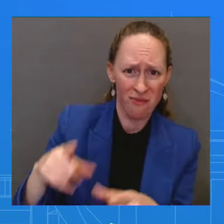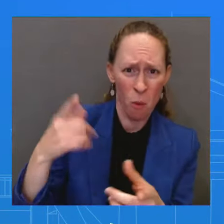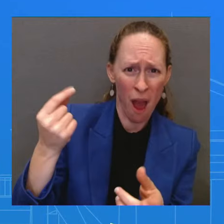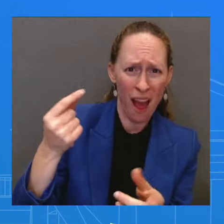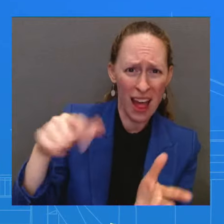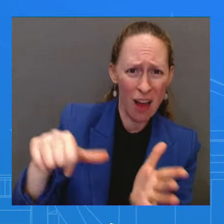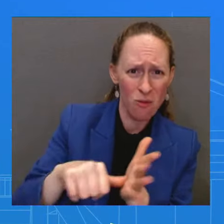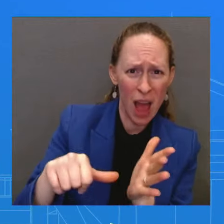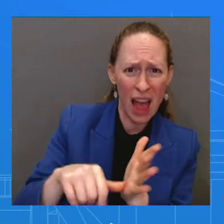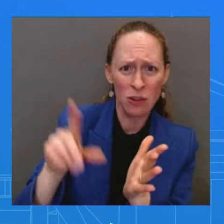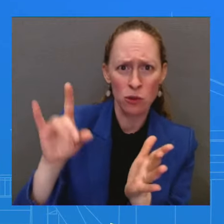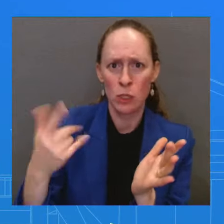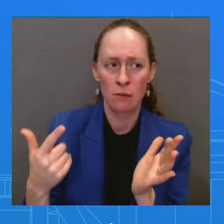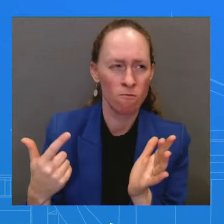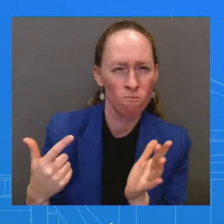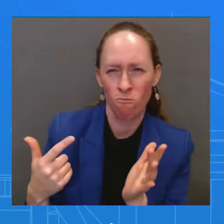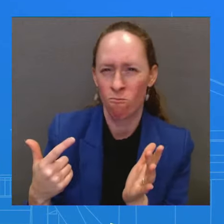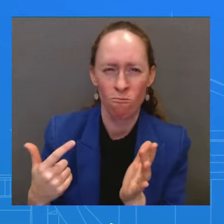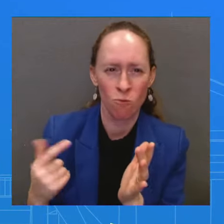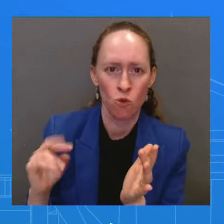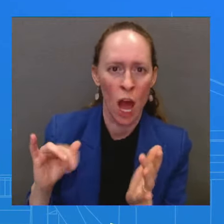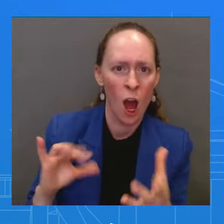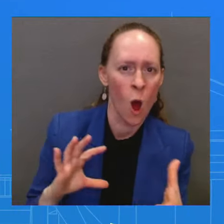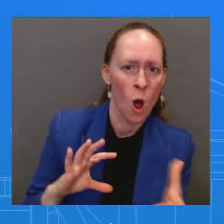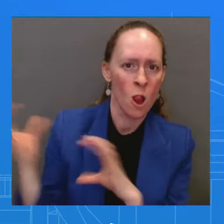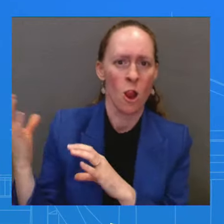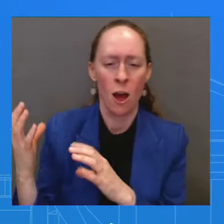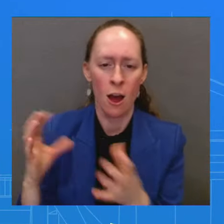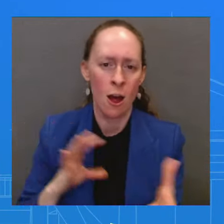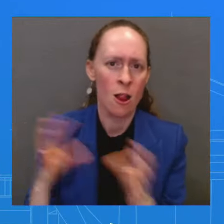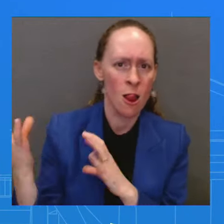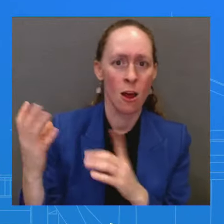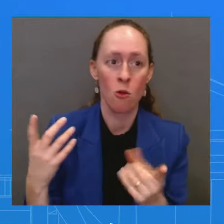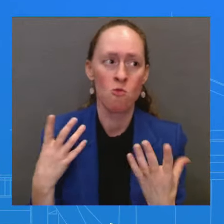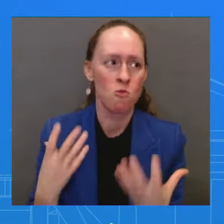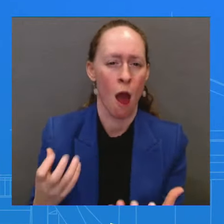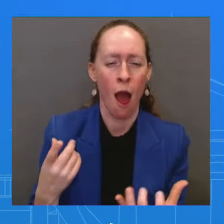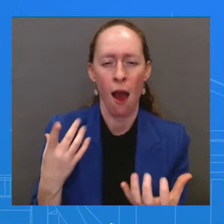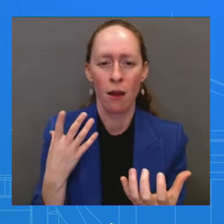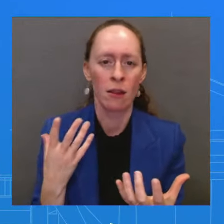And so, that is our commitment that we will continue to have. And this is a way that we felt